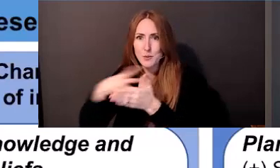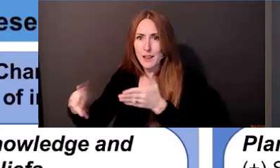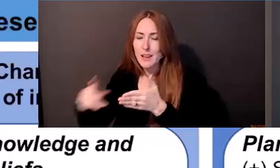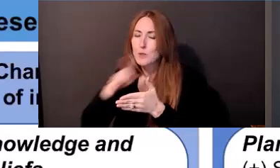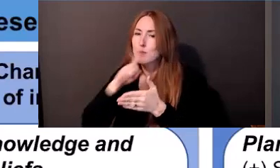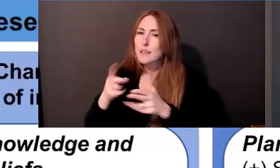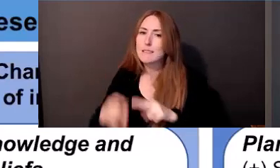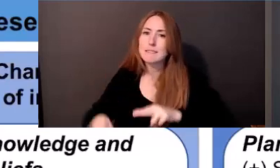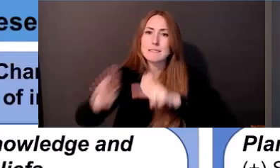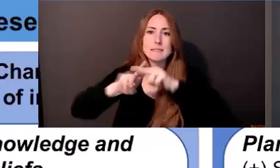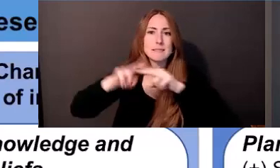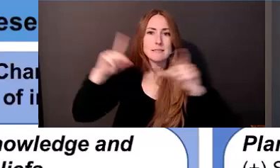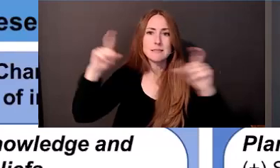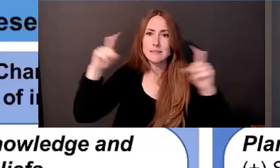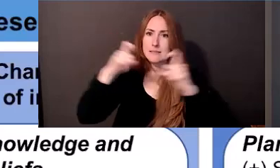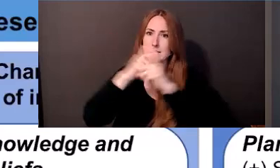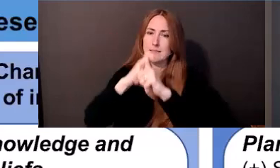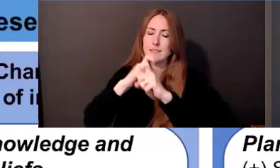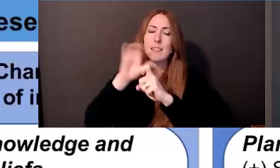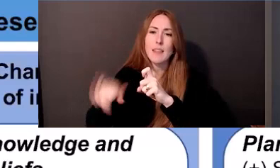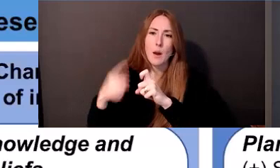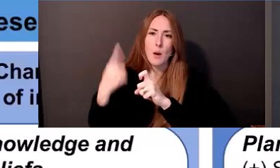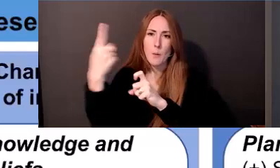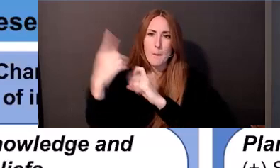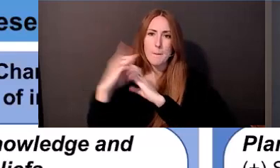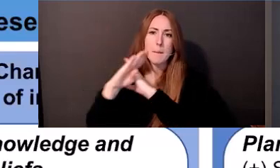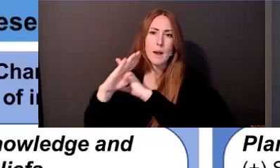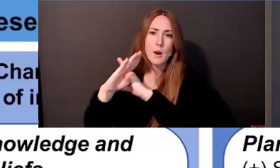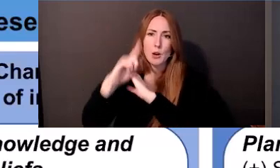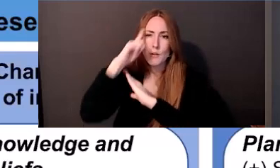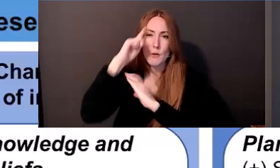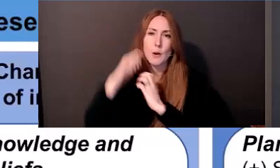that served as a barrier for implementation.